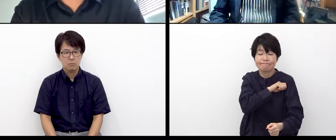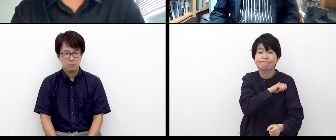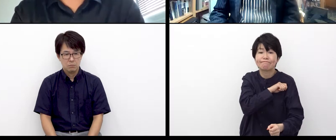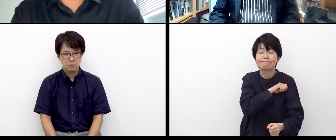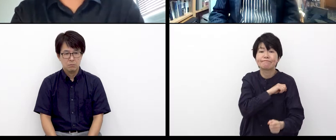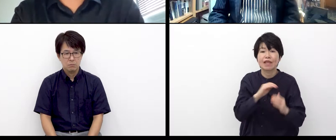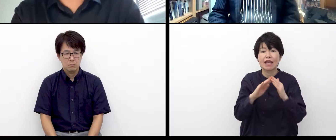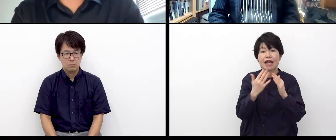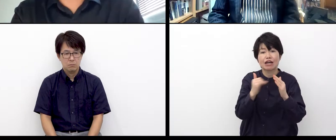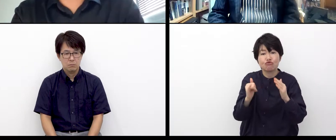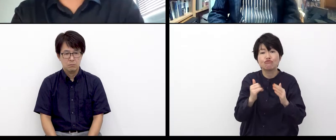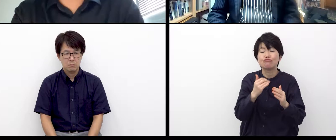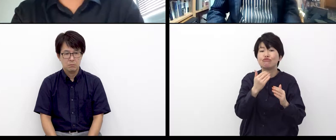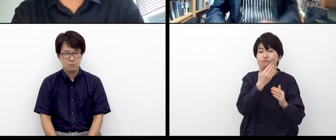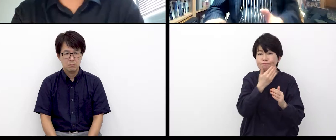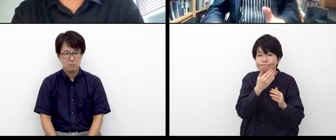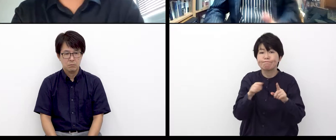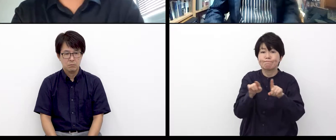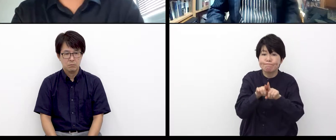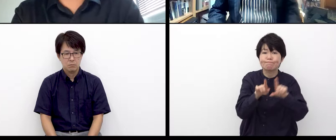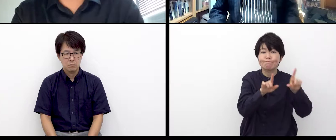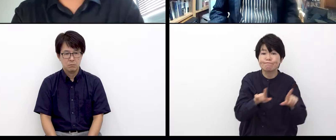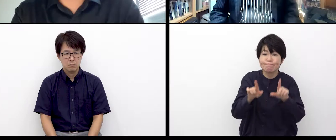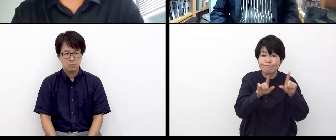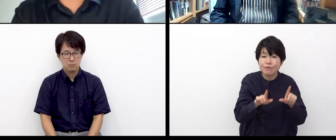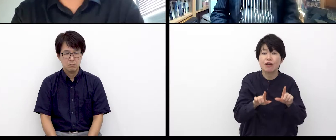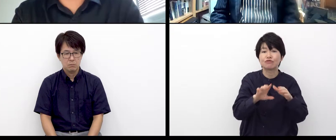for people to become “hikikomori” as a result of living with their parents